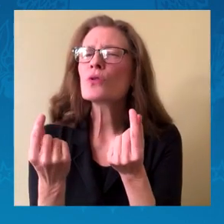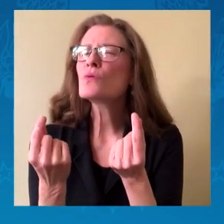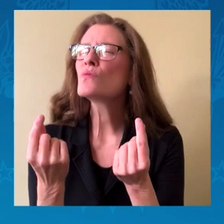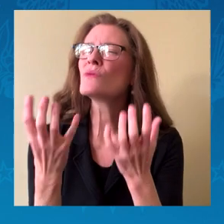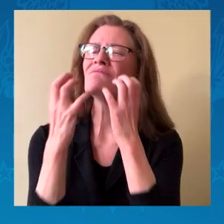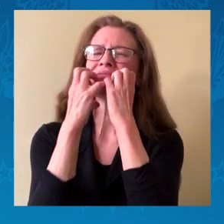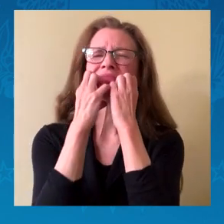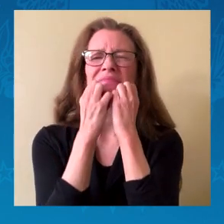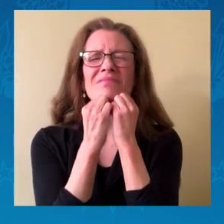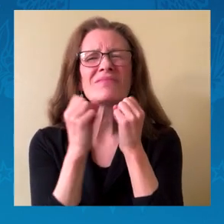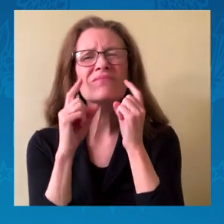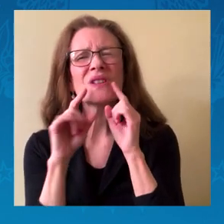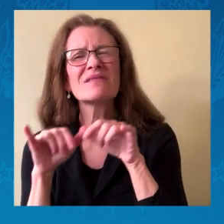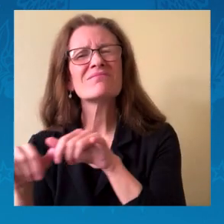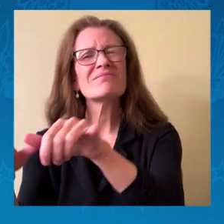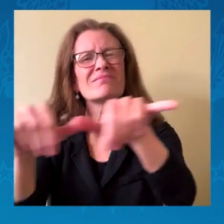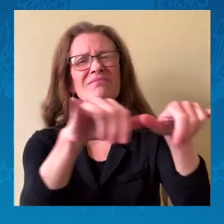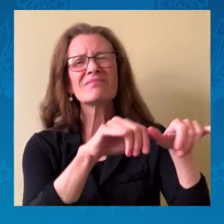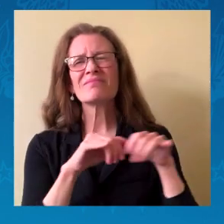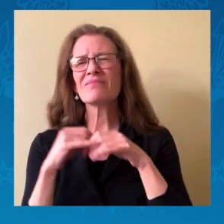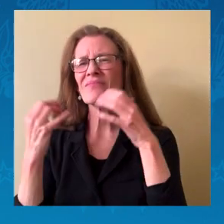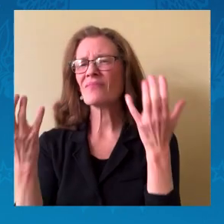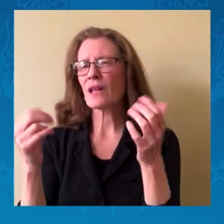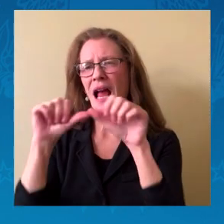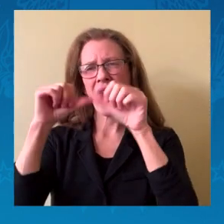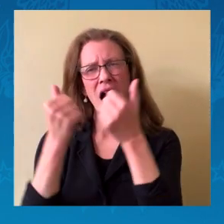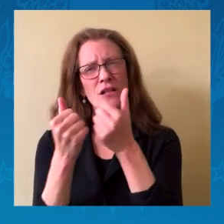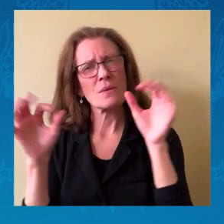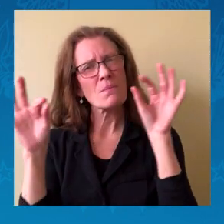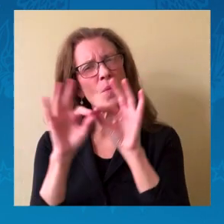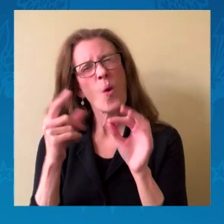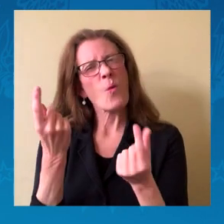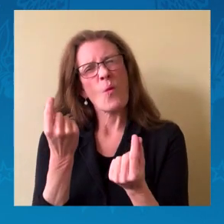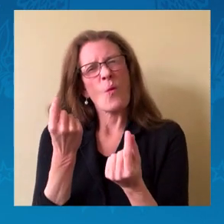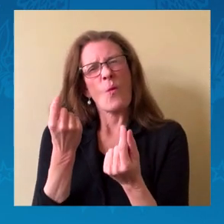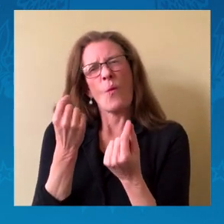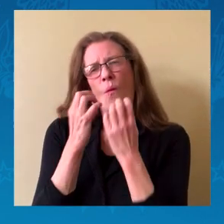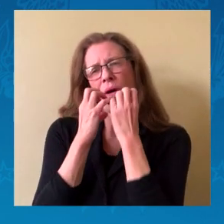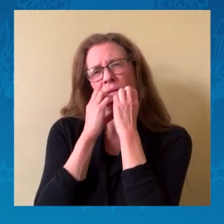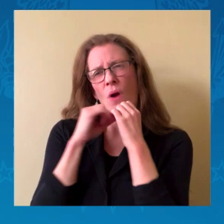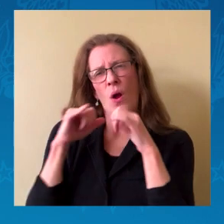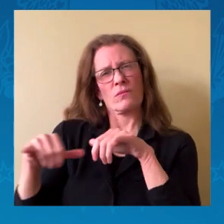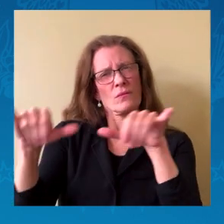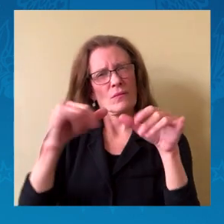these agencies on the issue of international norms and rules at all with a mind